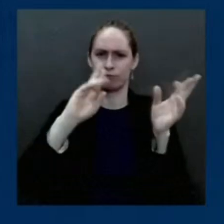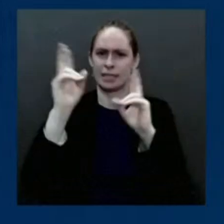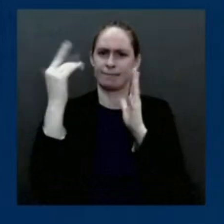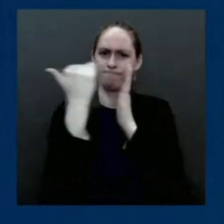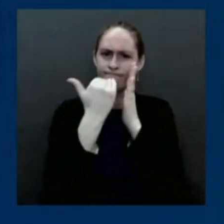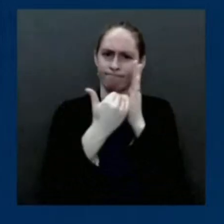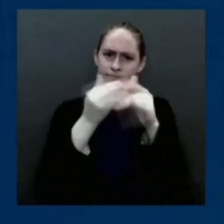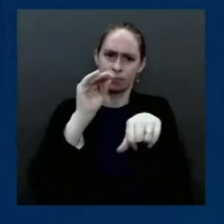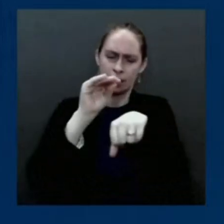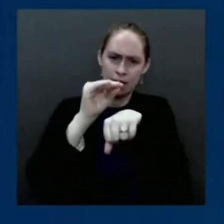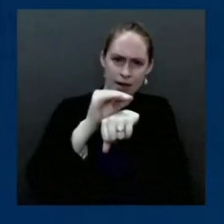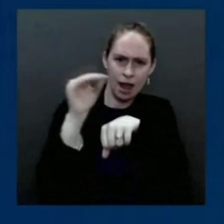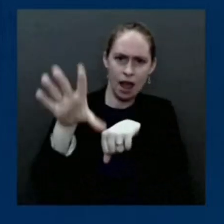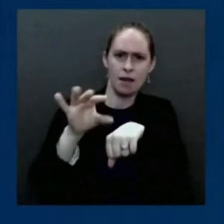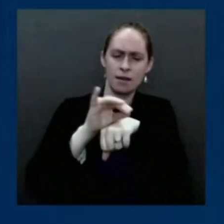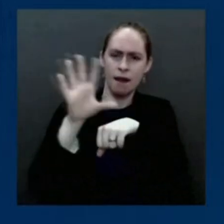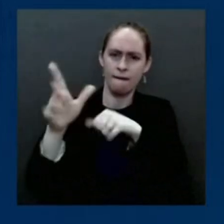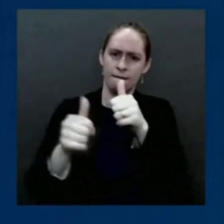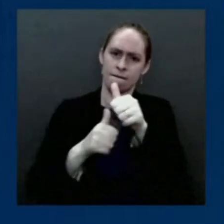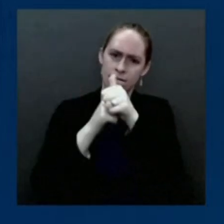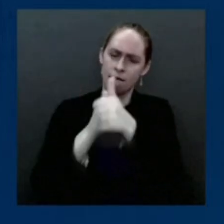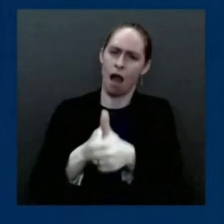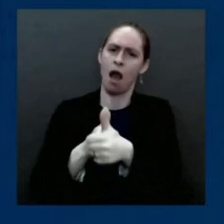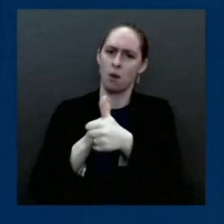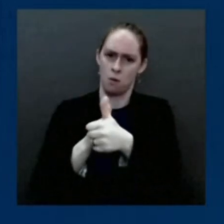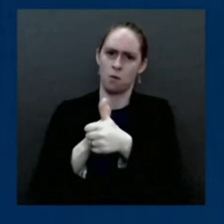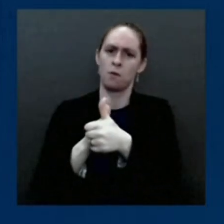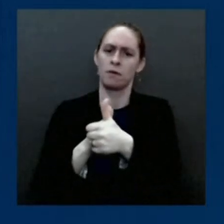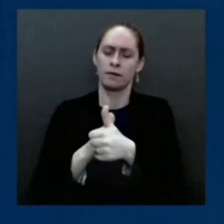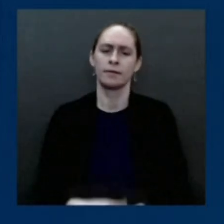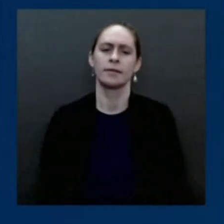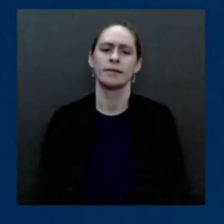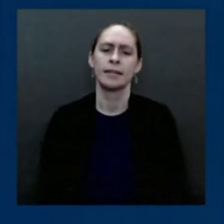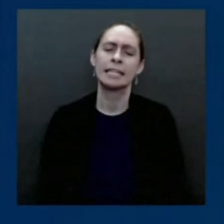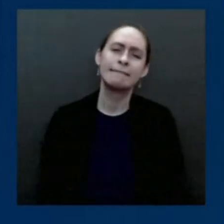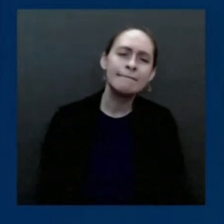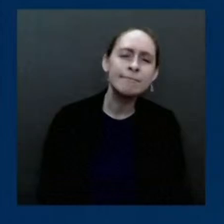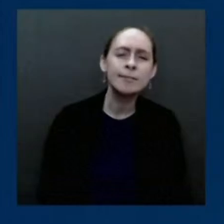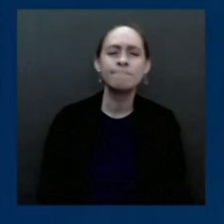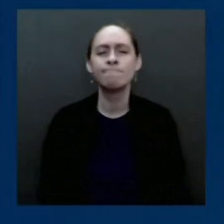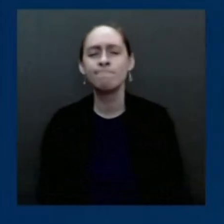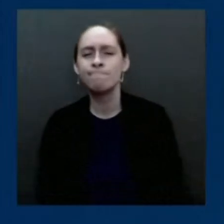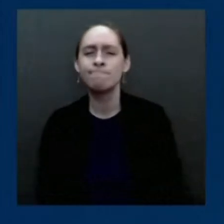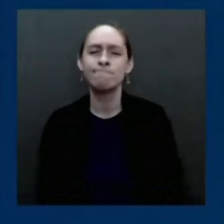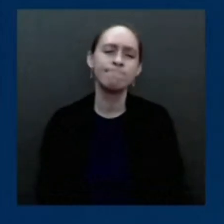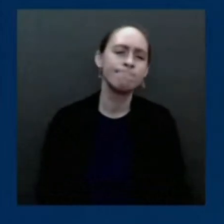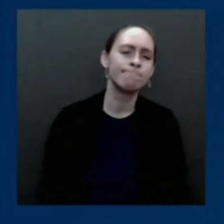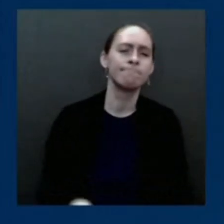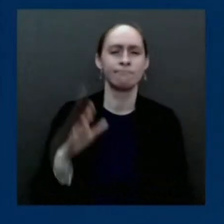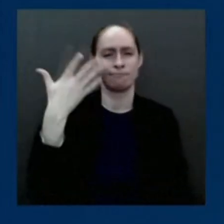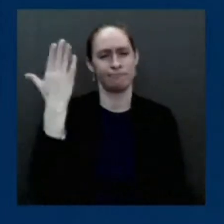IDEA THAT BEHAVIOR ALSO FOLKS WERE NOT NECESSARILY GOING TO